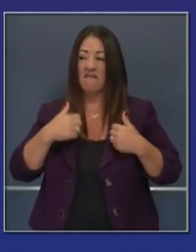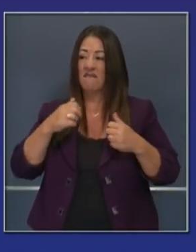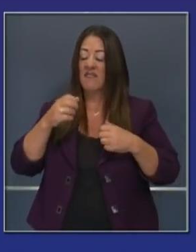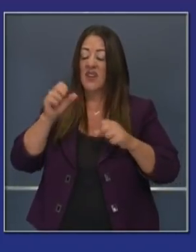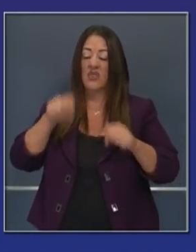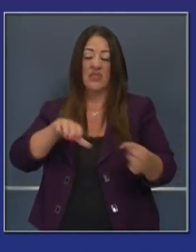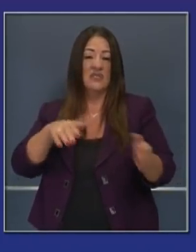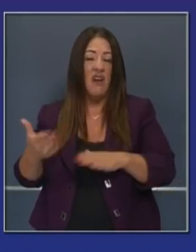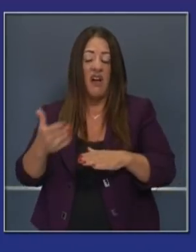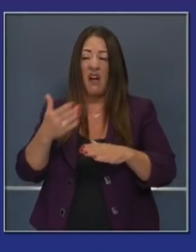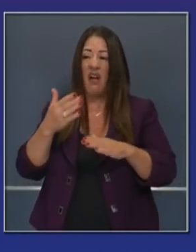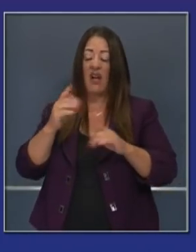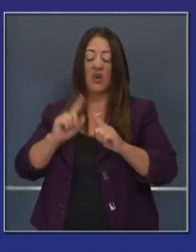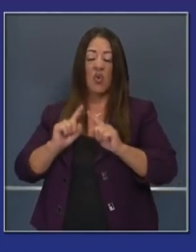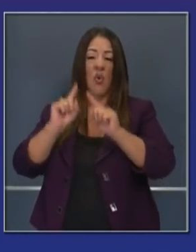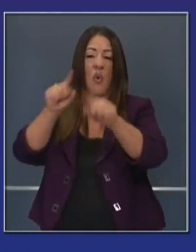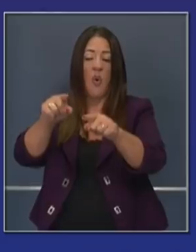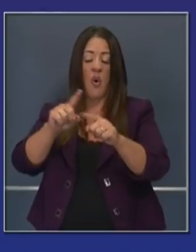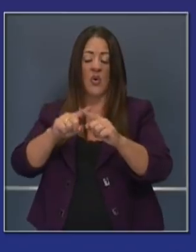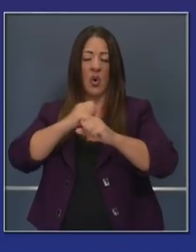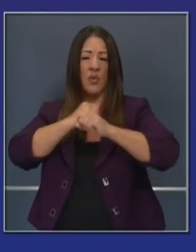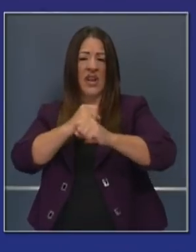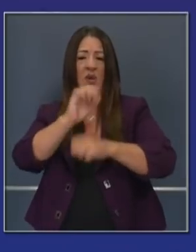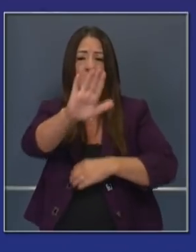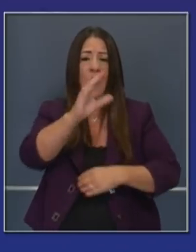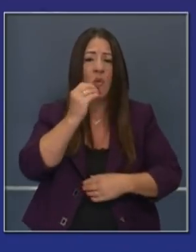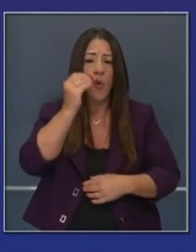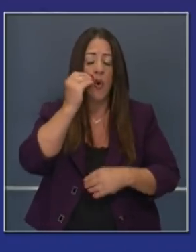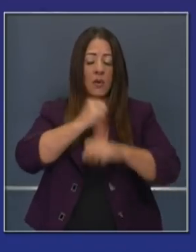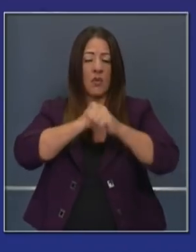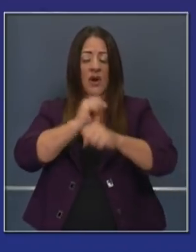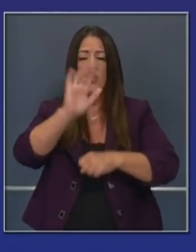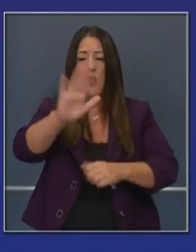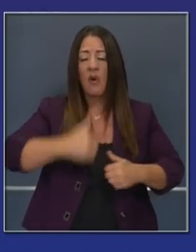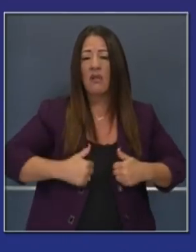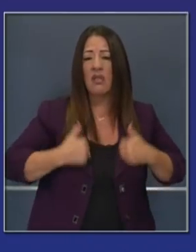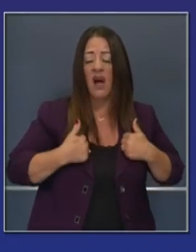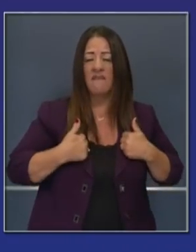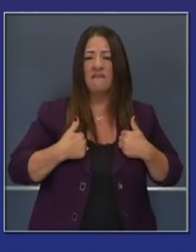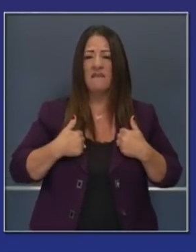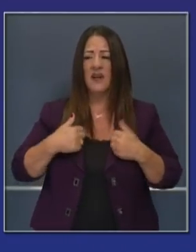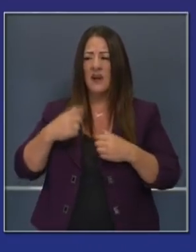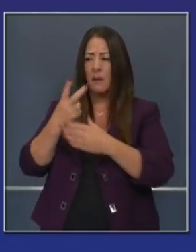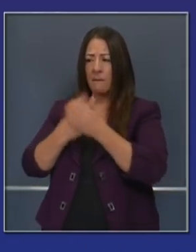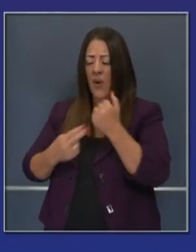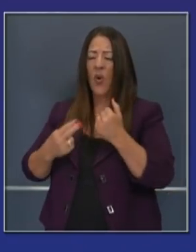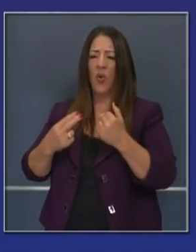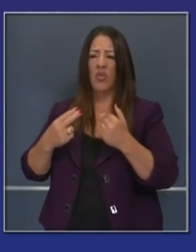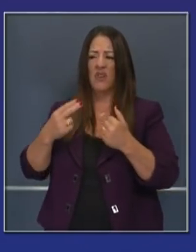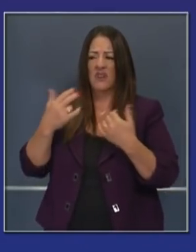HEROISM OF THESE MEN AND WOMEN THAT GO ON THE FRONTLINES AND